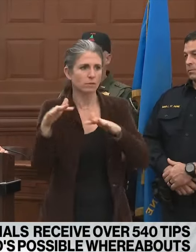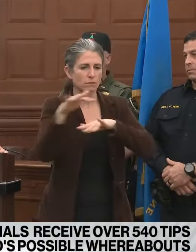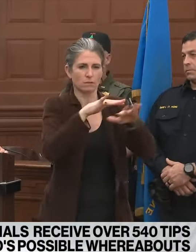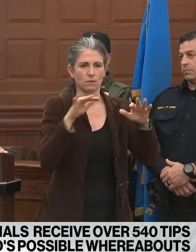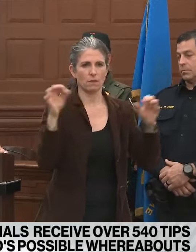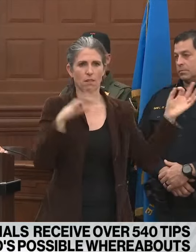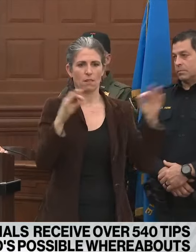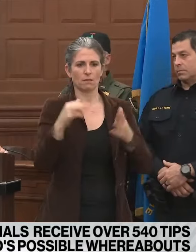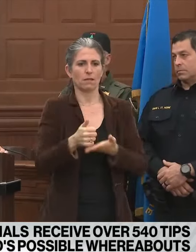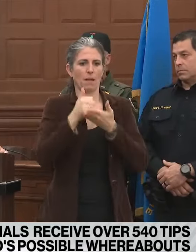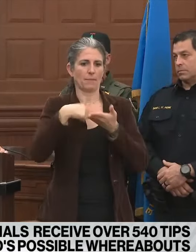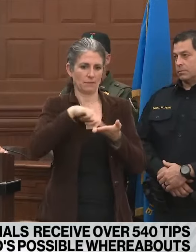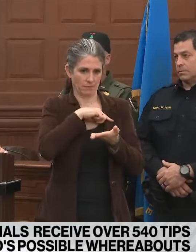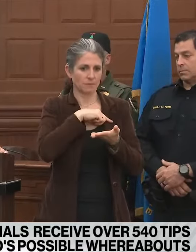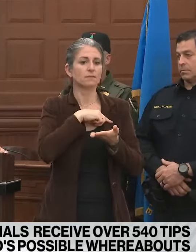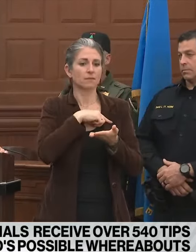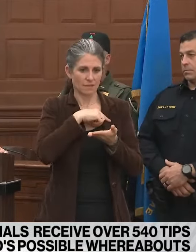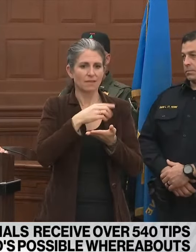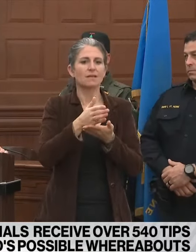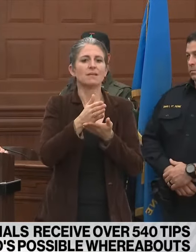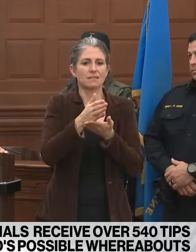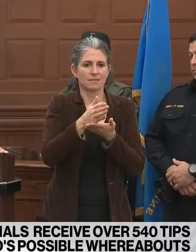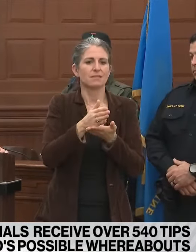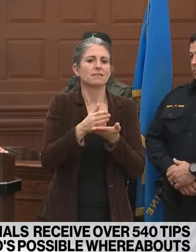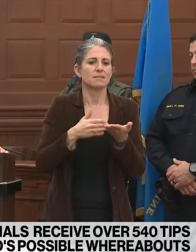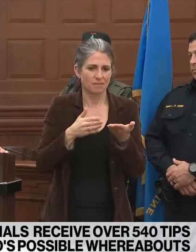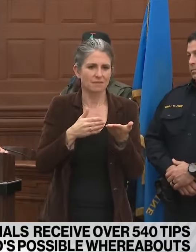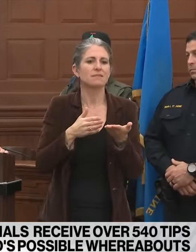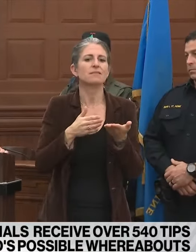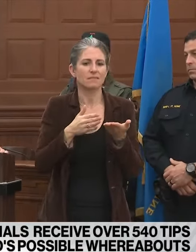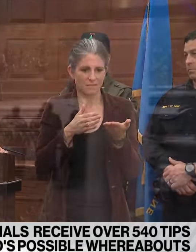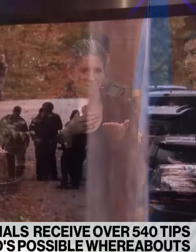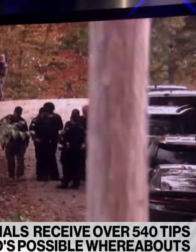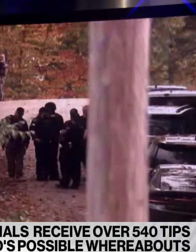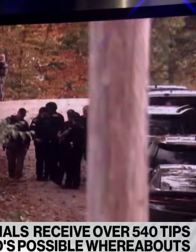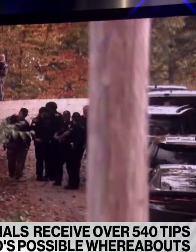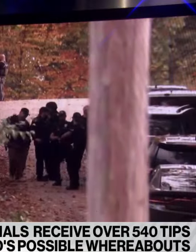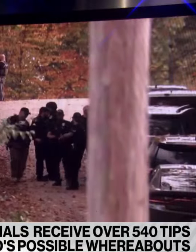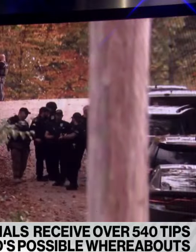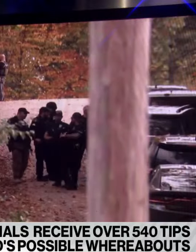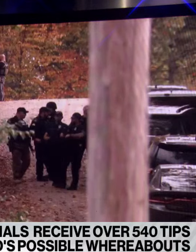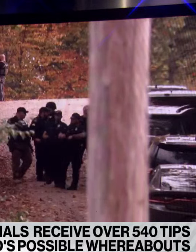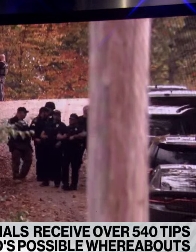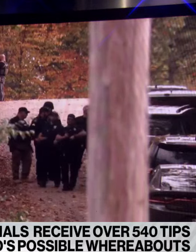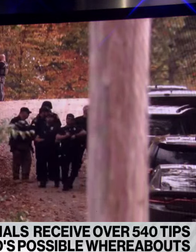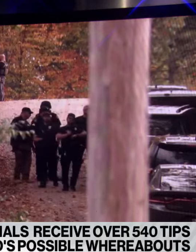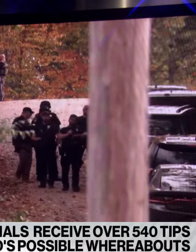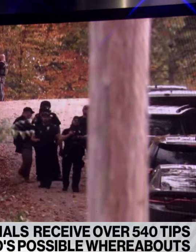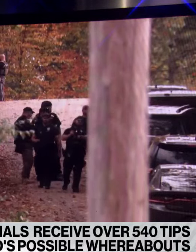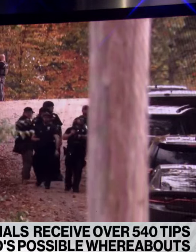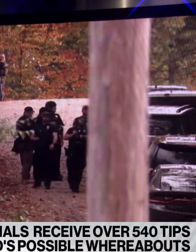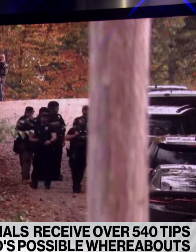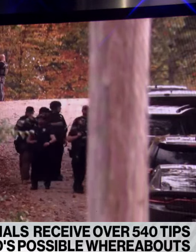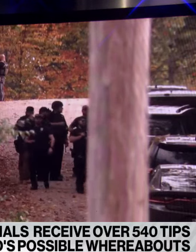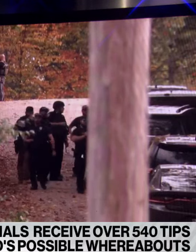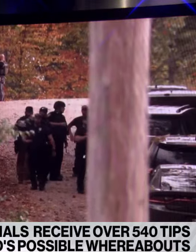SOME OF THOSE HAVE BEEN. AND I WOULD SAY AS SIMPLE AS BUT HEY, I'VE GOT A BANK HOUSE THAT'S IN THIS LOCATION.